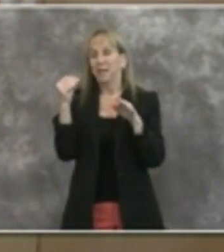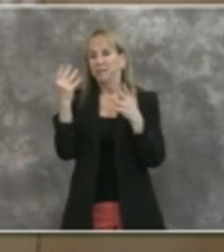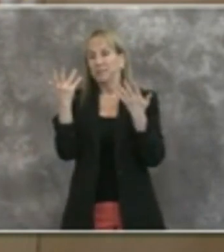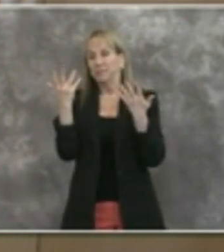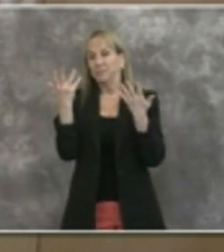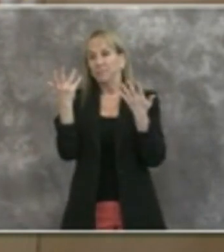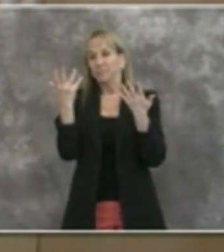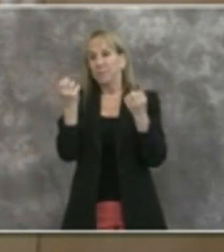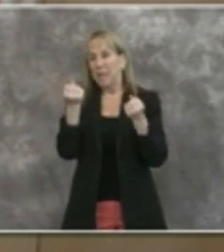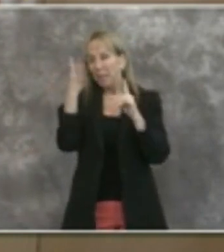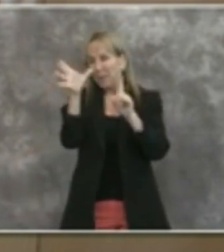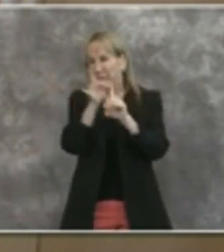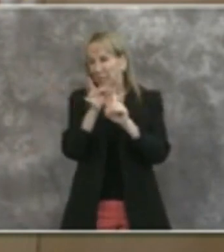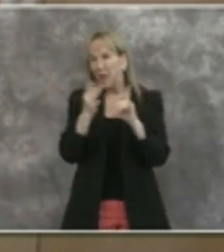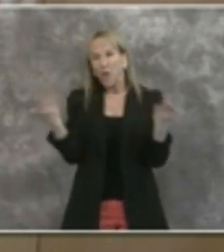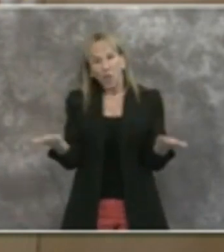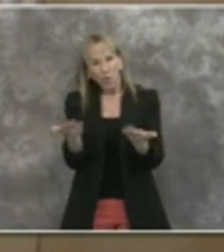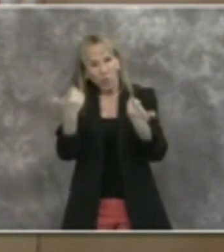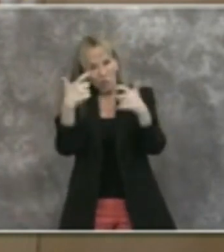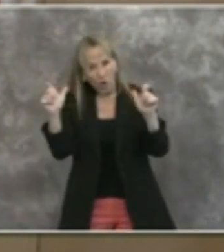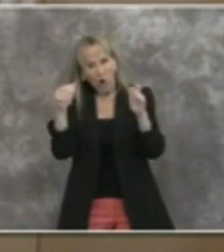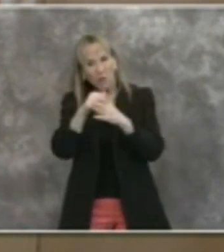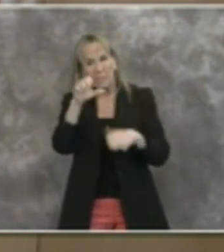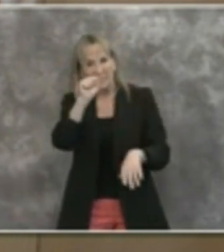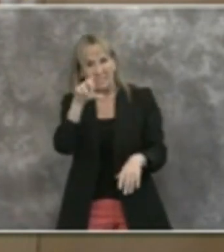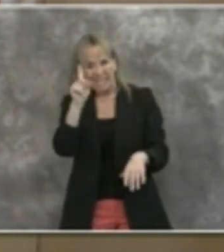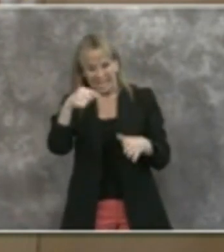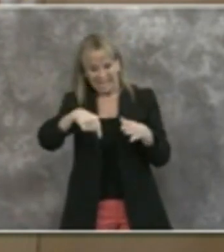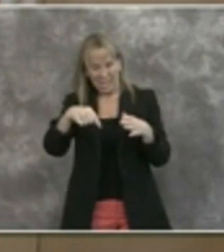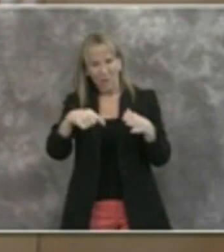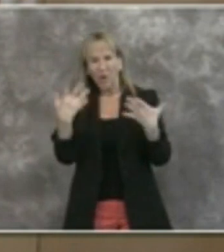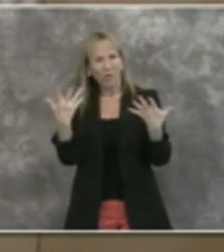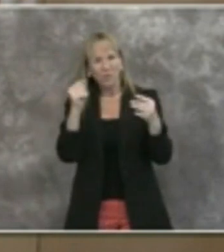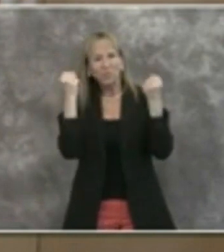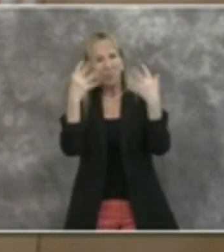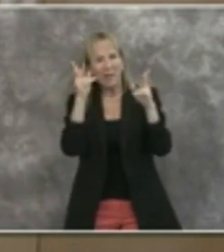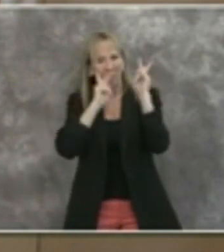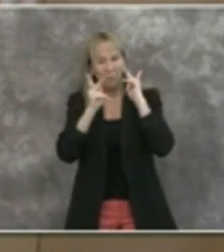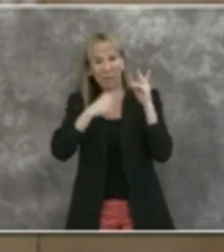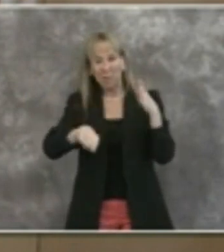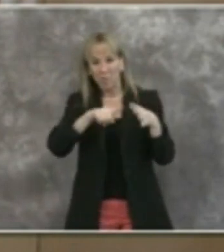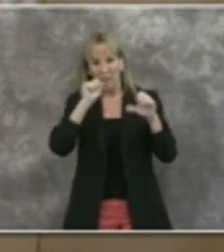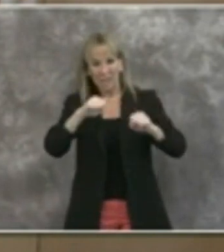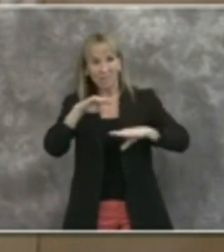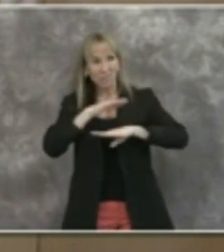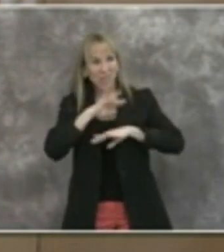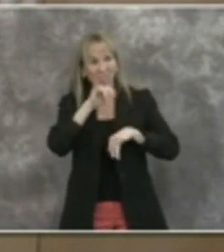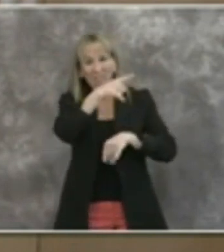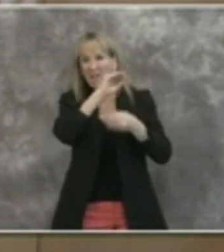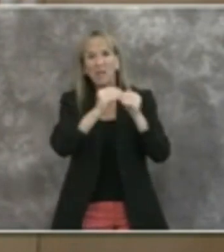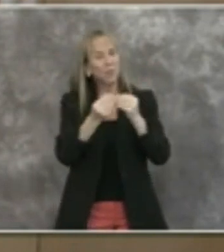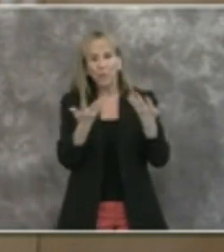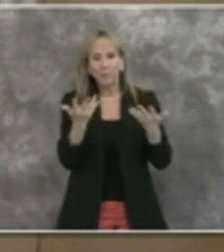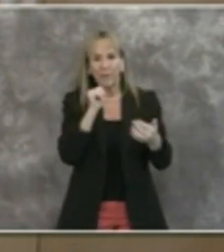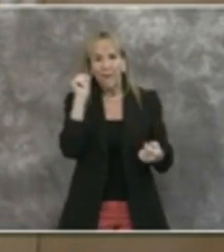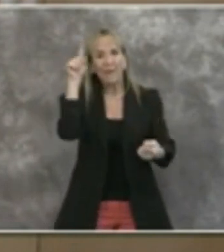COMMENTS BUT THE 2 OF THE METRICS DEATHS, THE DEBT THE METRICS RELATED TO DEATHS AND CASES LARGE JURISDICTIONS LIKE